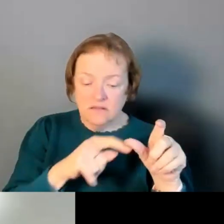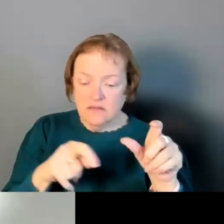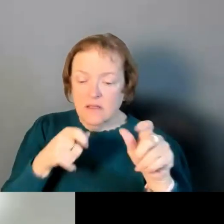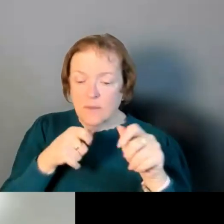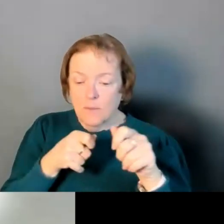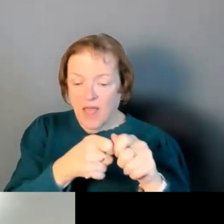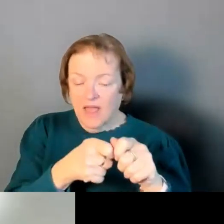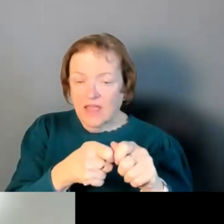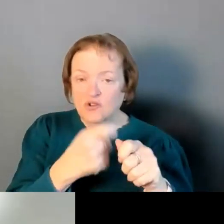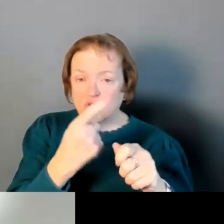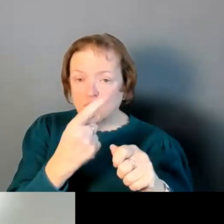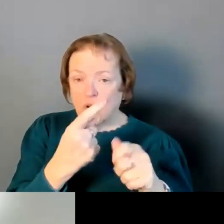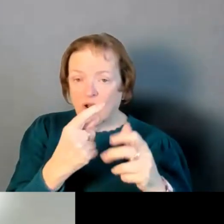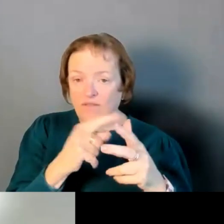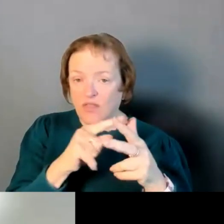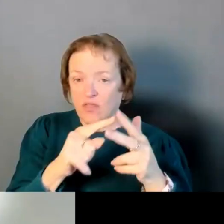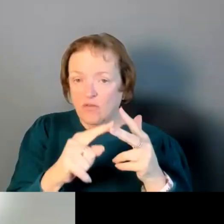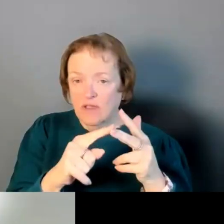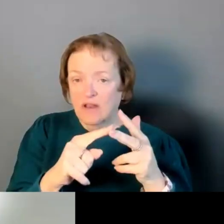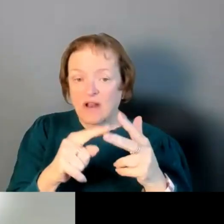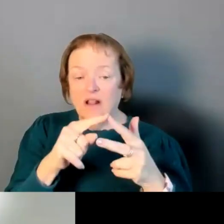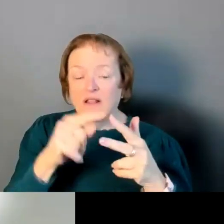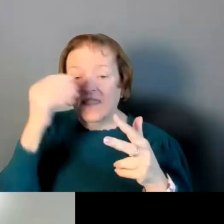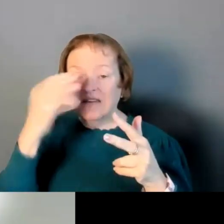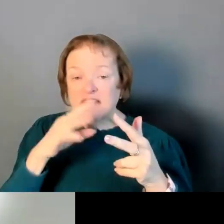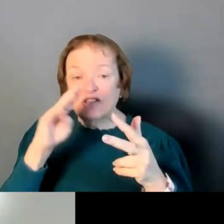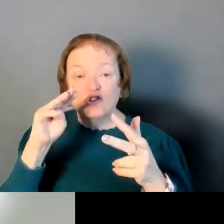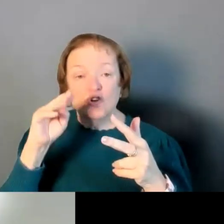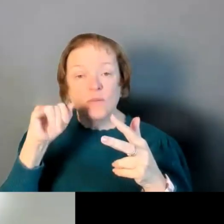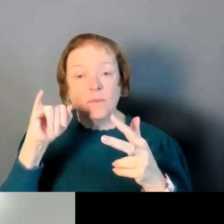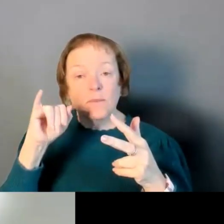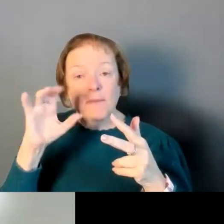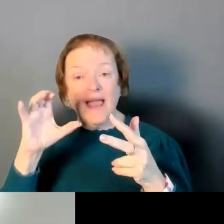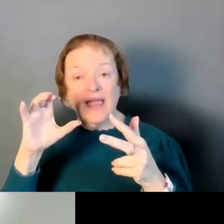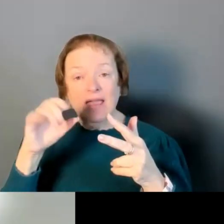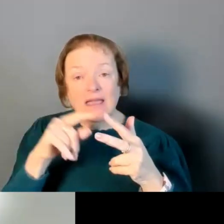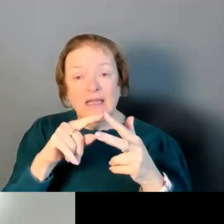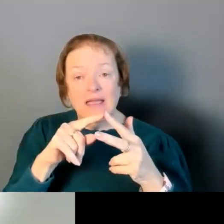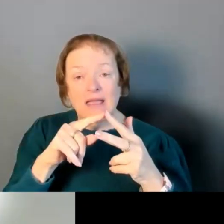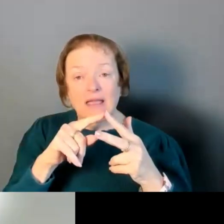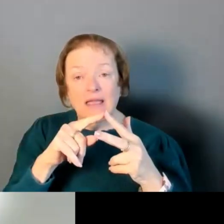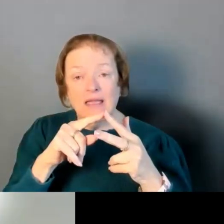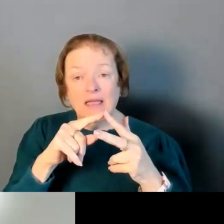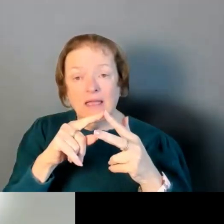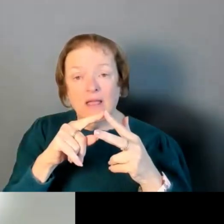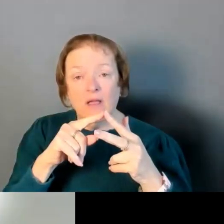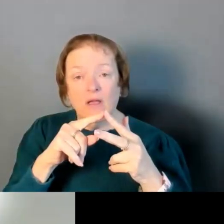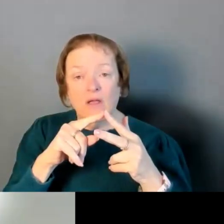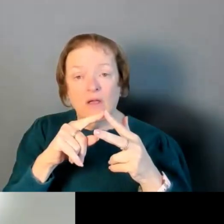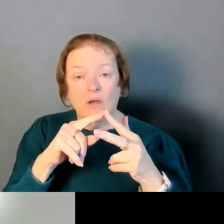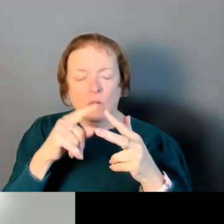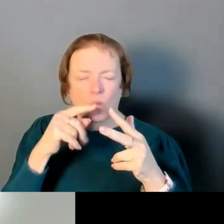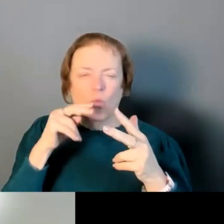And then you take the teacher microphone. Hold on. Watch this one not work, because it is the life I live.